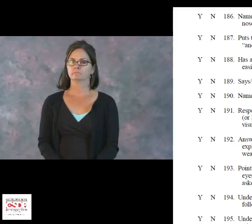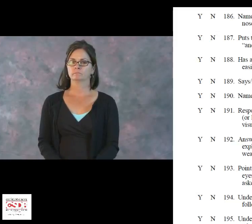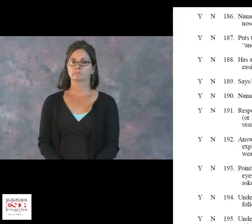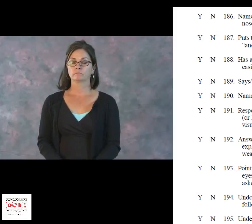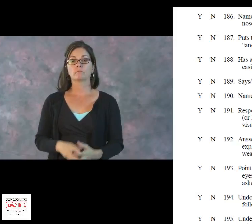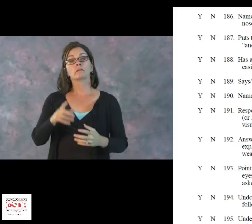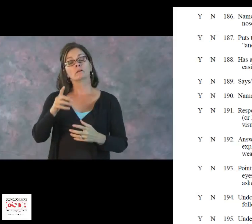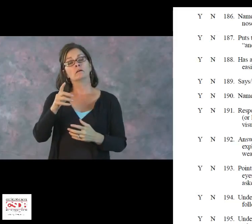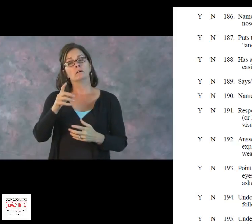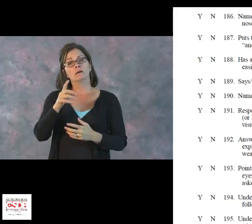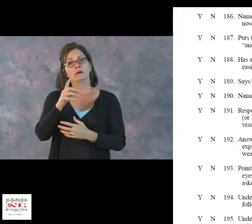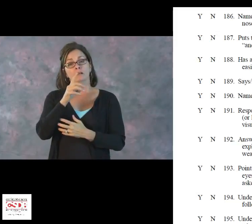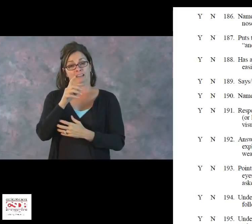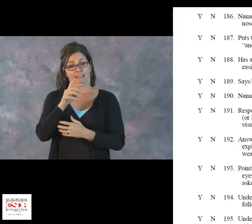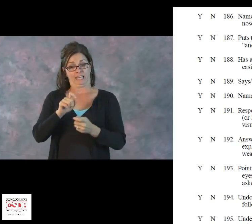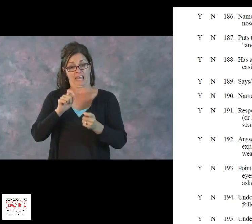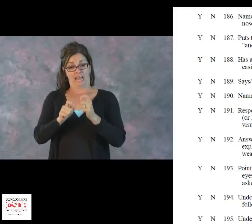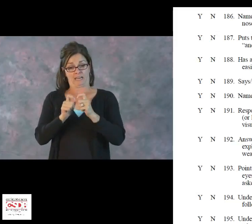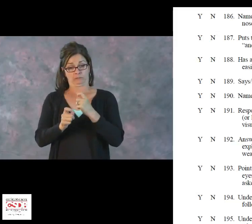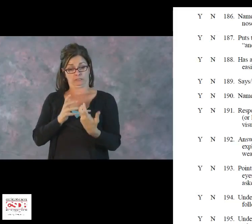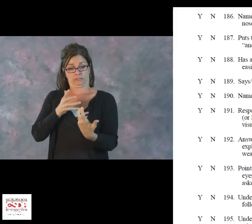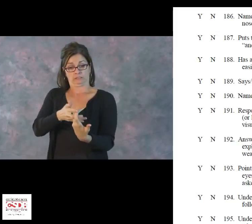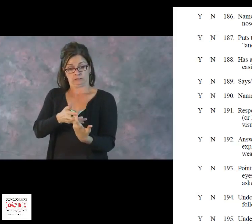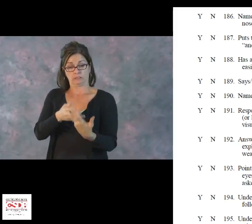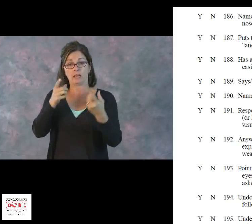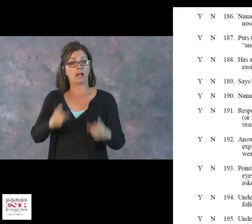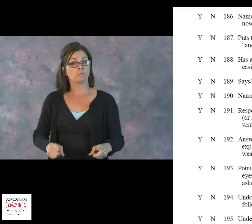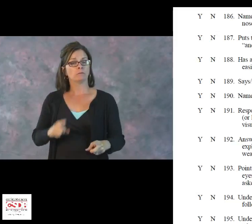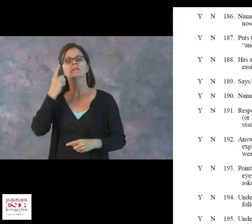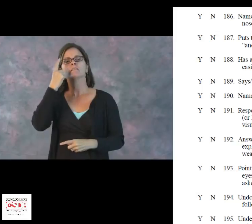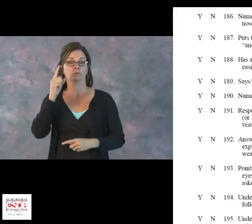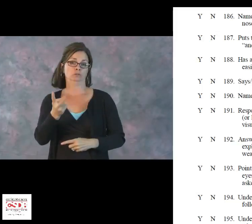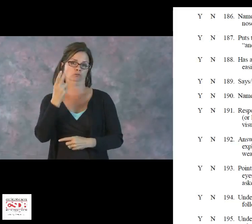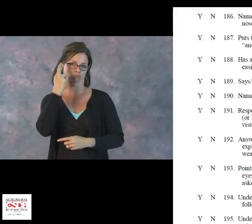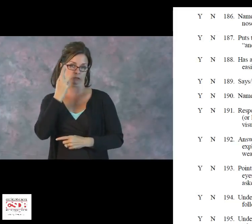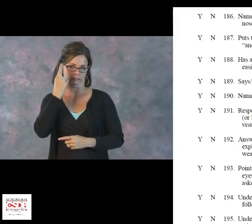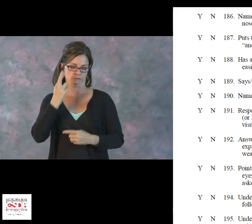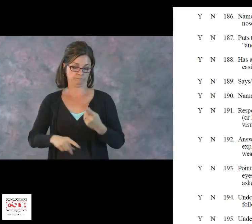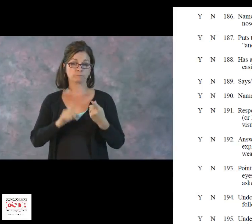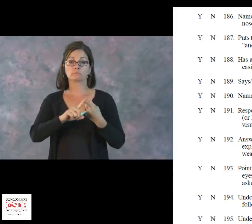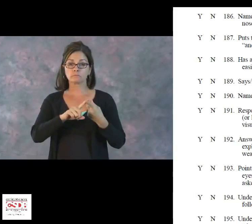Essentially, the adaptations were done for two reasons. One is to make it clear to parents,